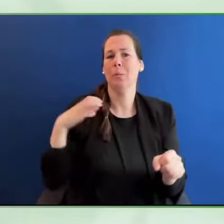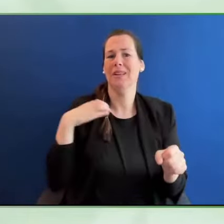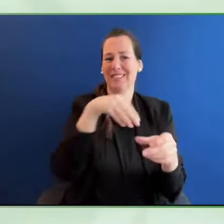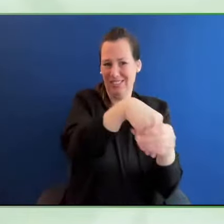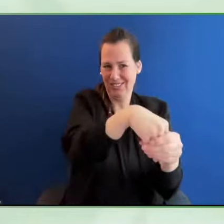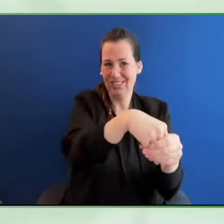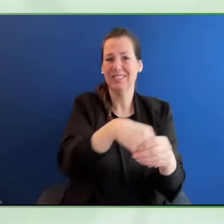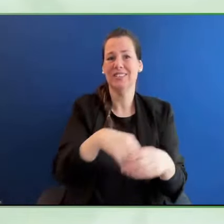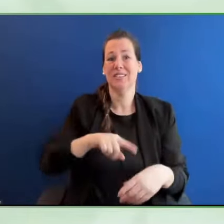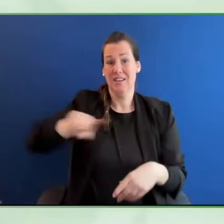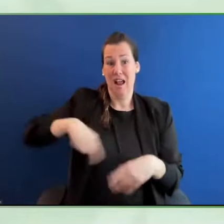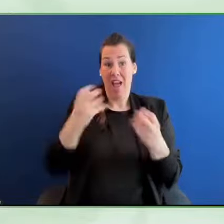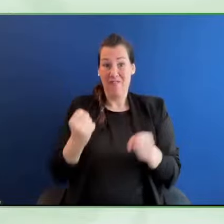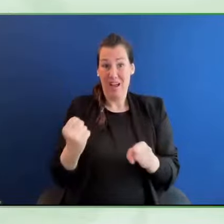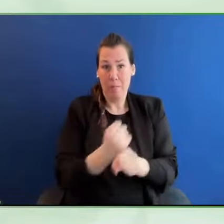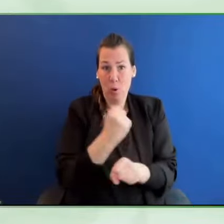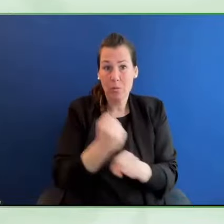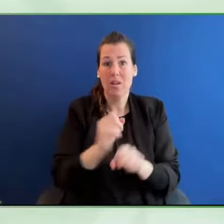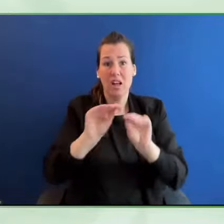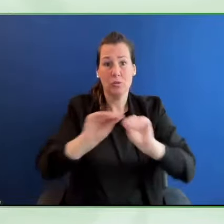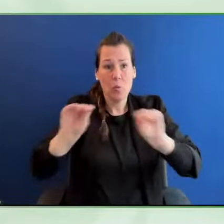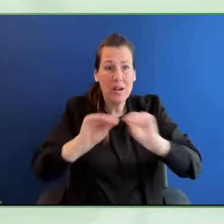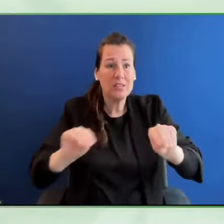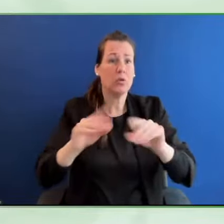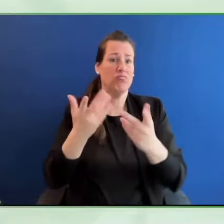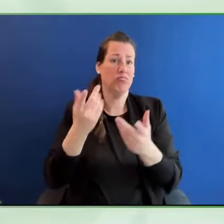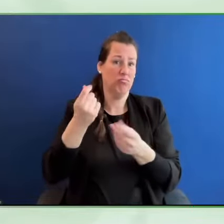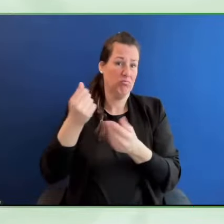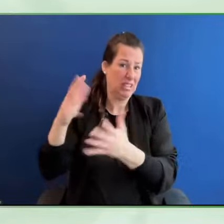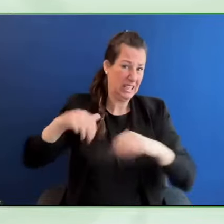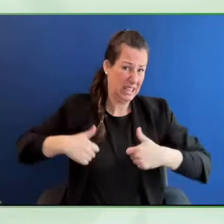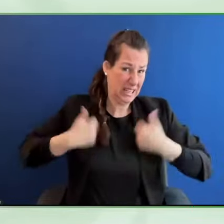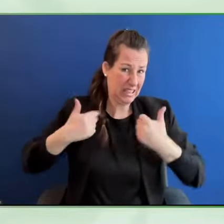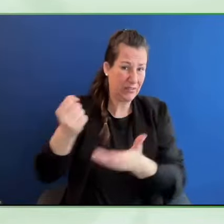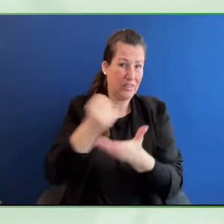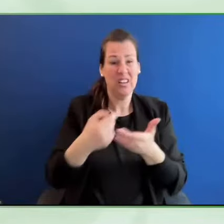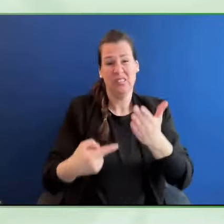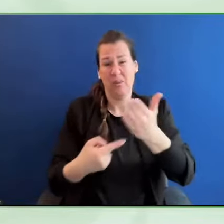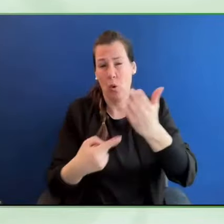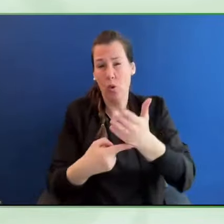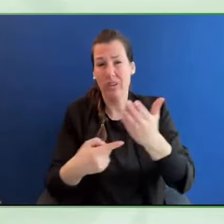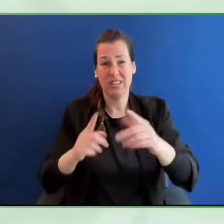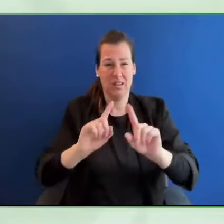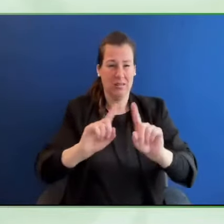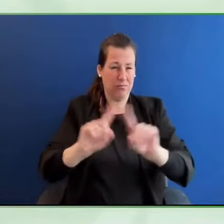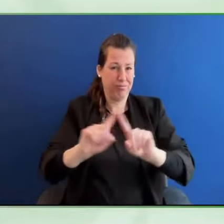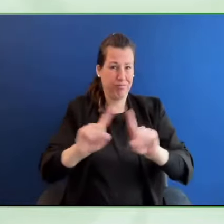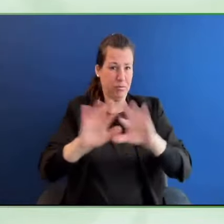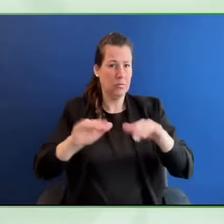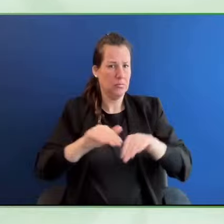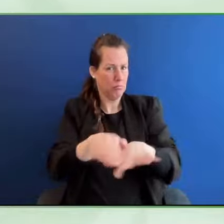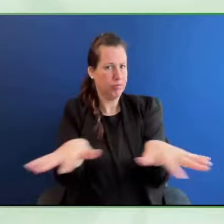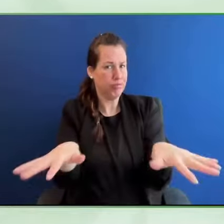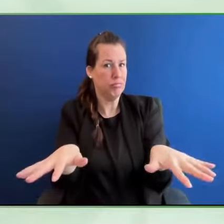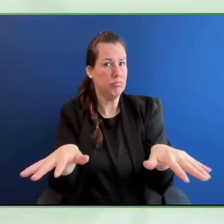We try and create the space for presenting this EU legislation in an easier way to understand.